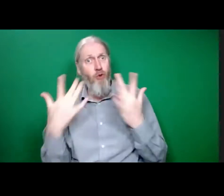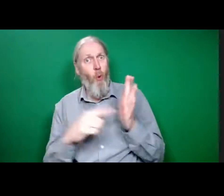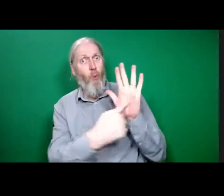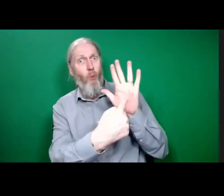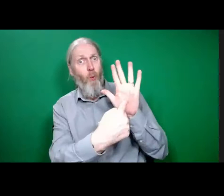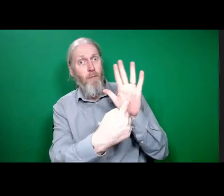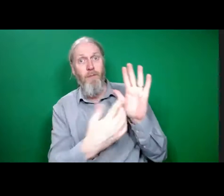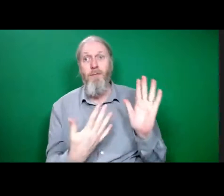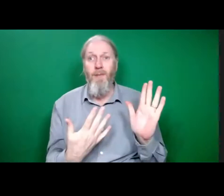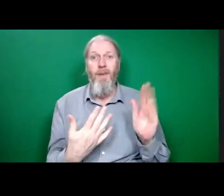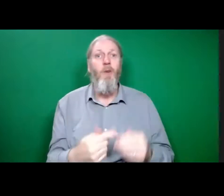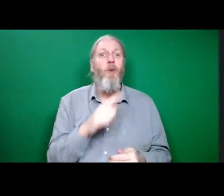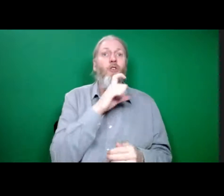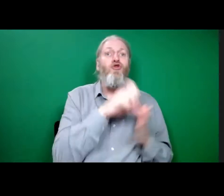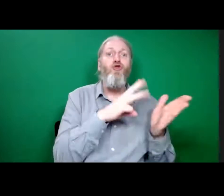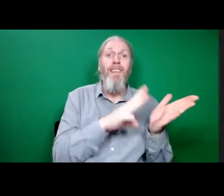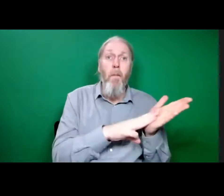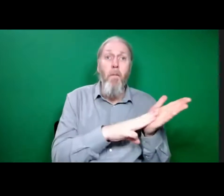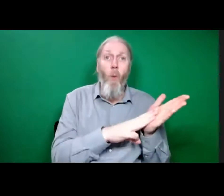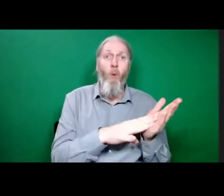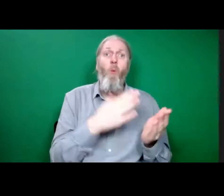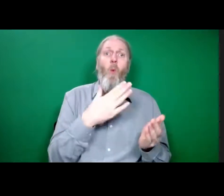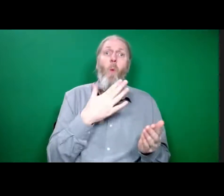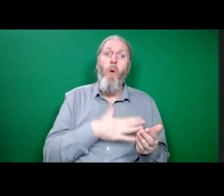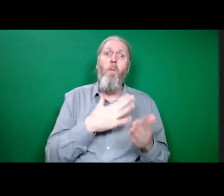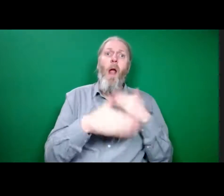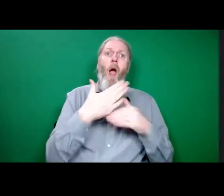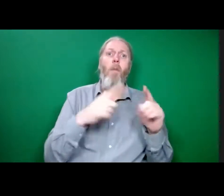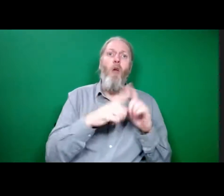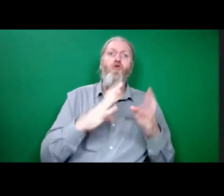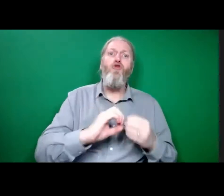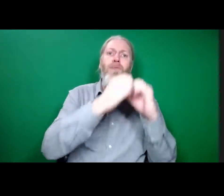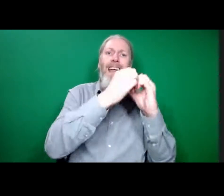I will always go back to promoting residents' health,